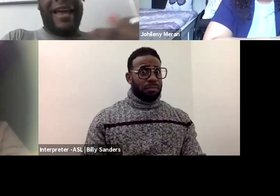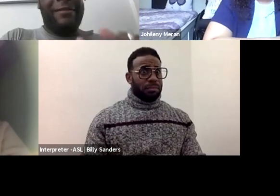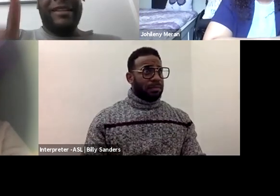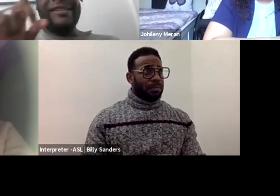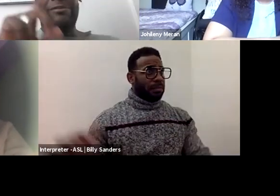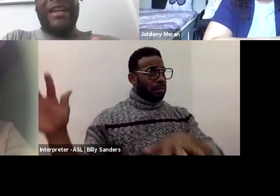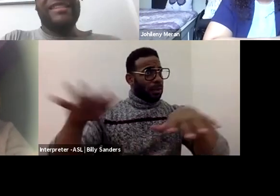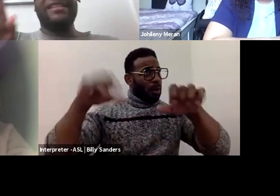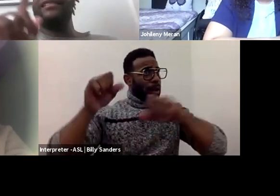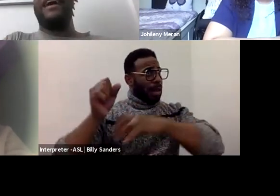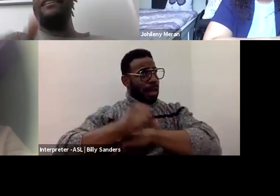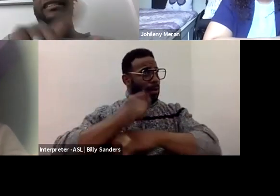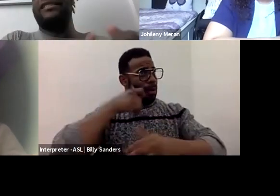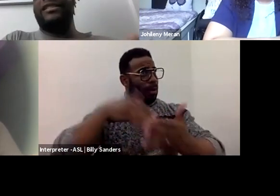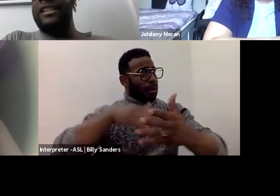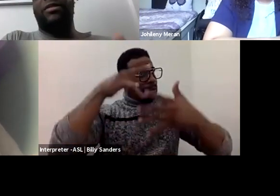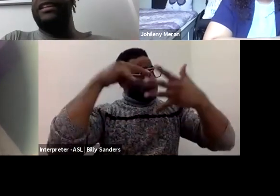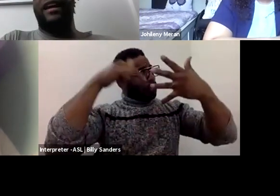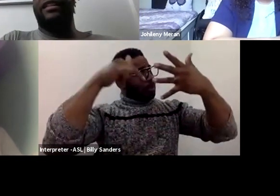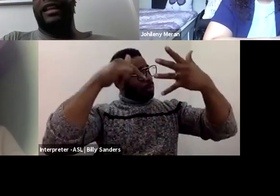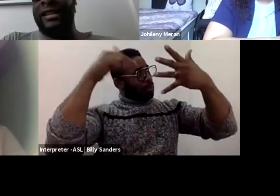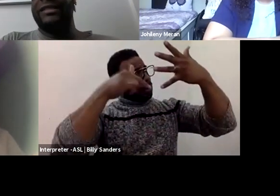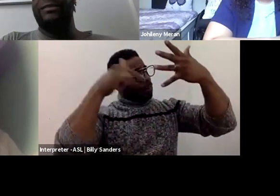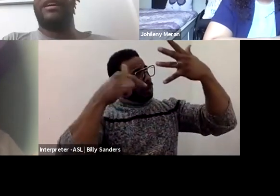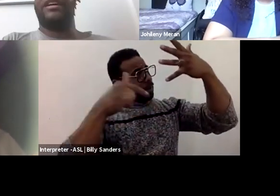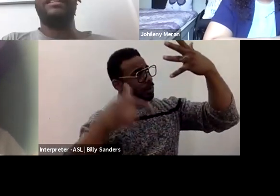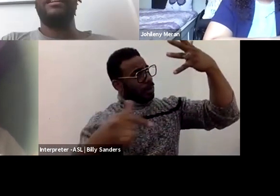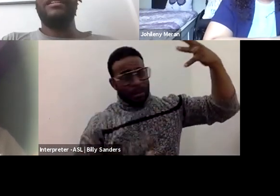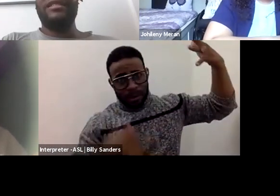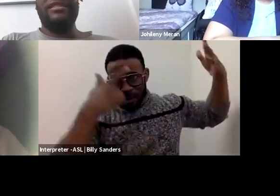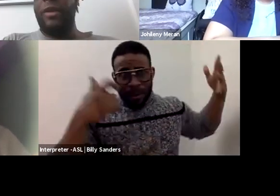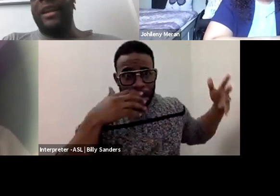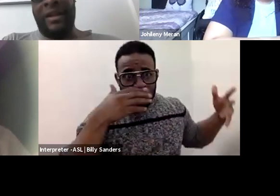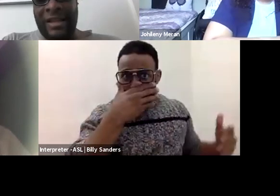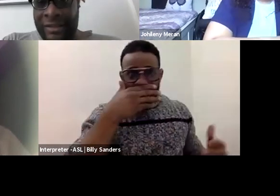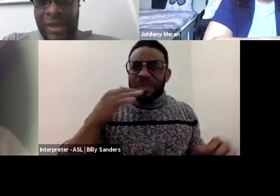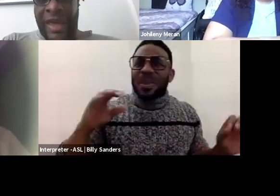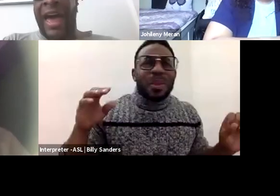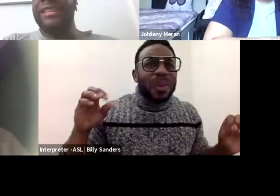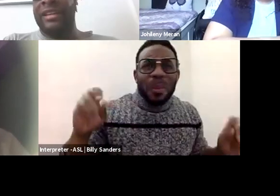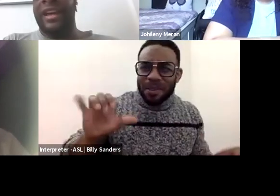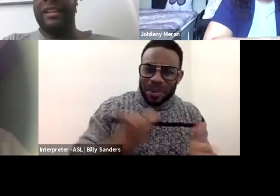ableist, racist, like just run down the list. Because nobody else had to do that. I did,